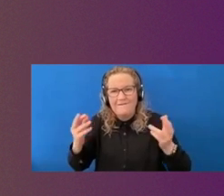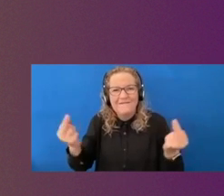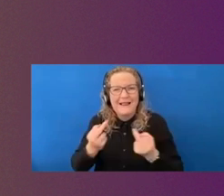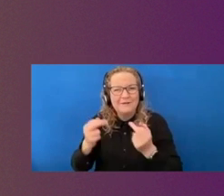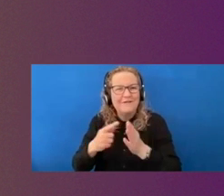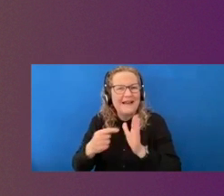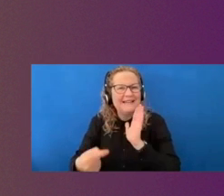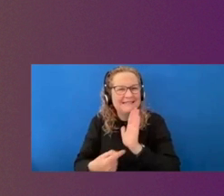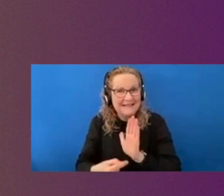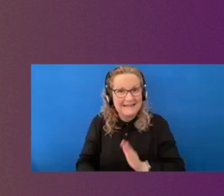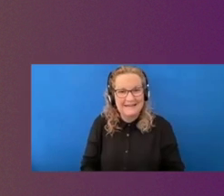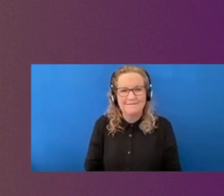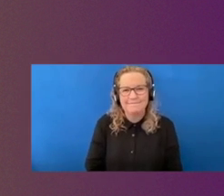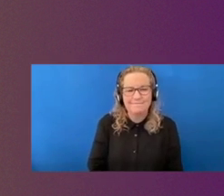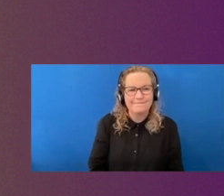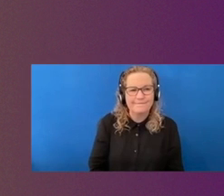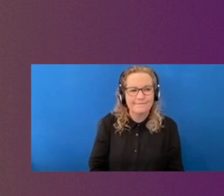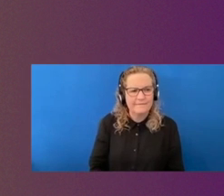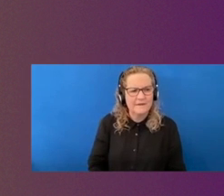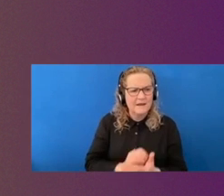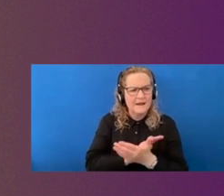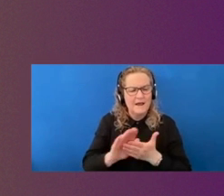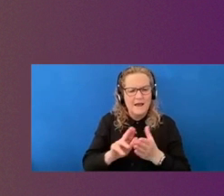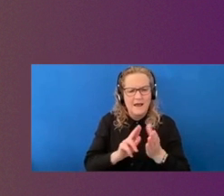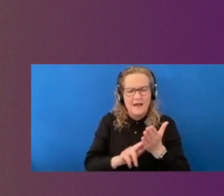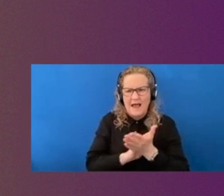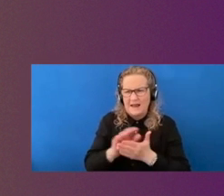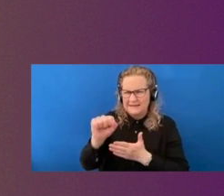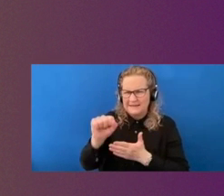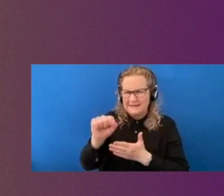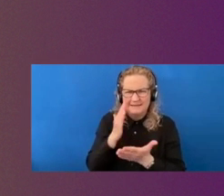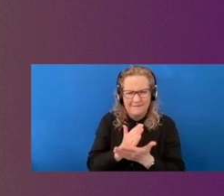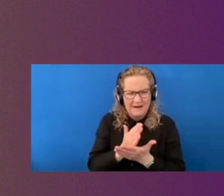yeah definitely um this next question is from Abraham I feel like it's pretty